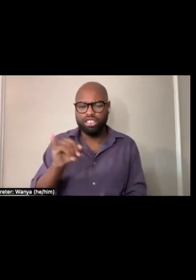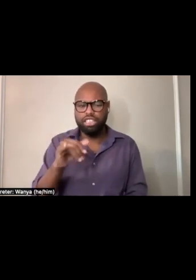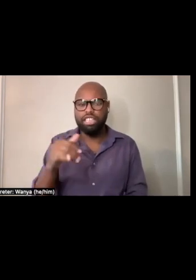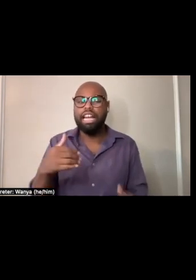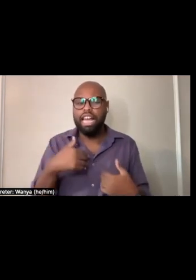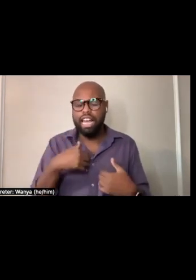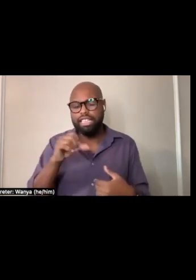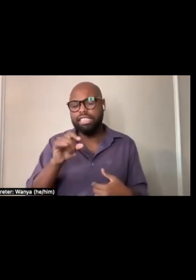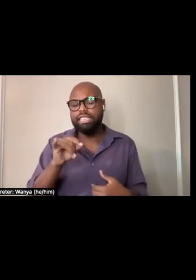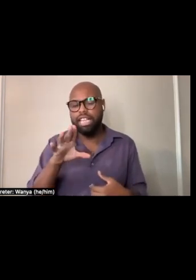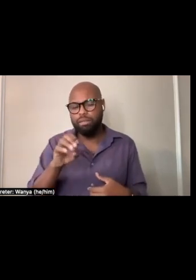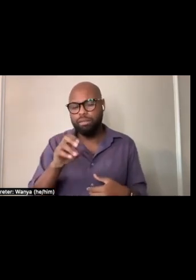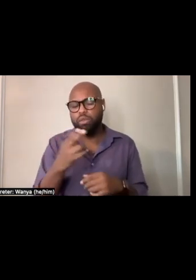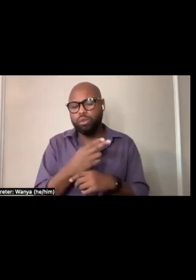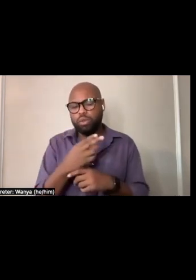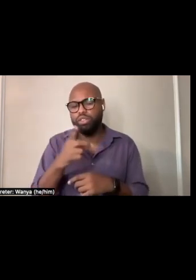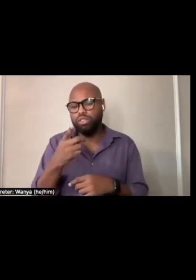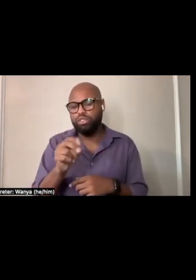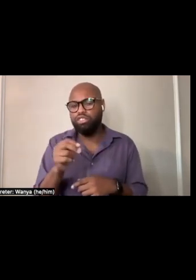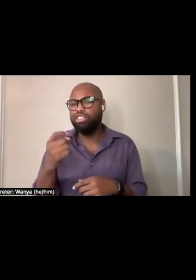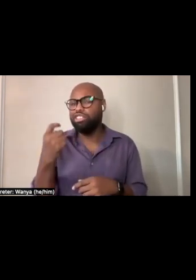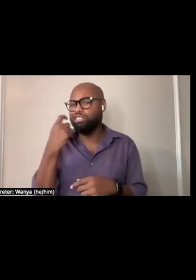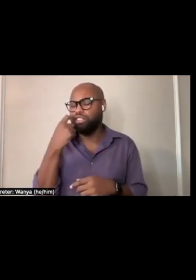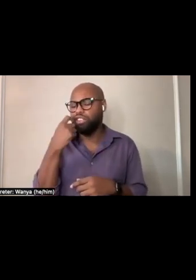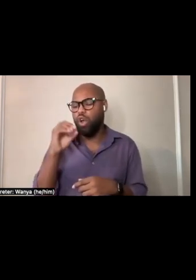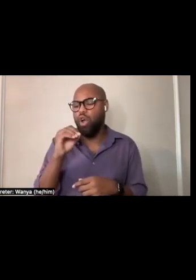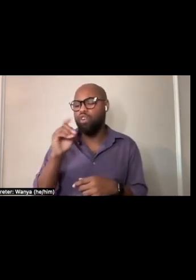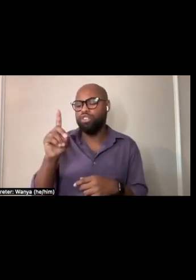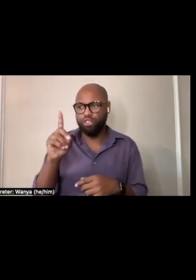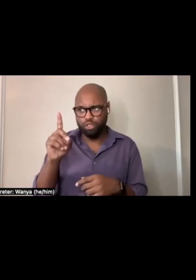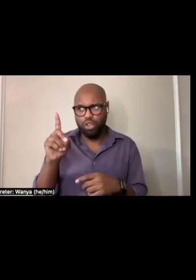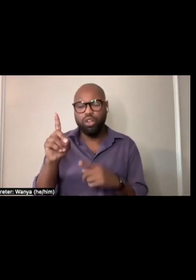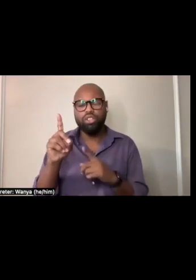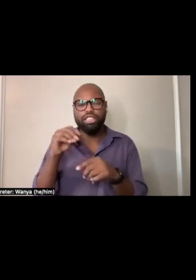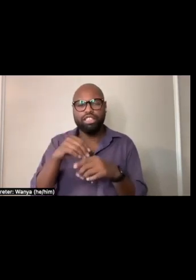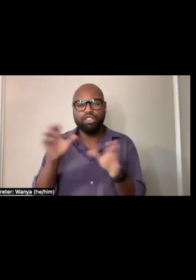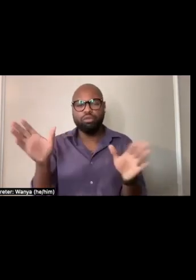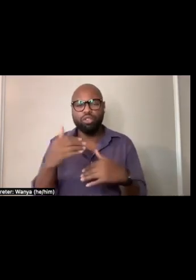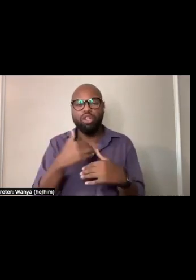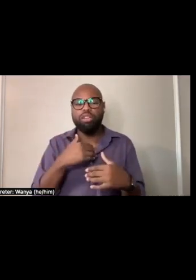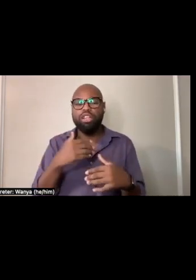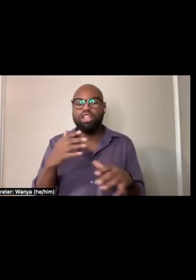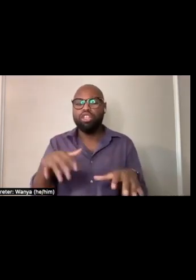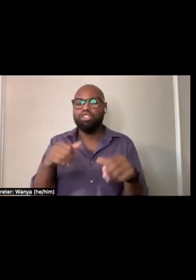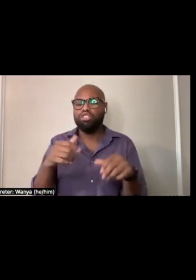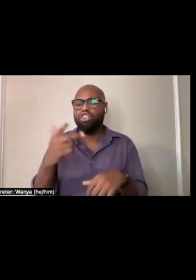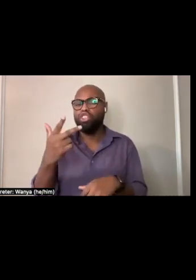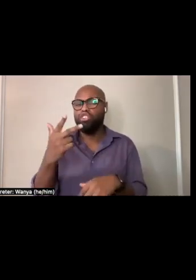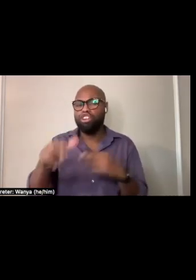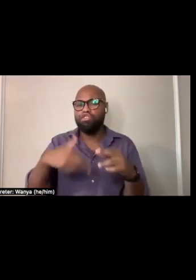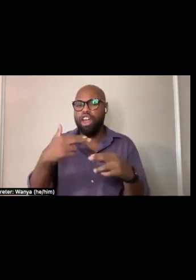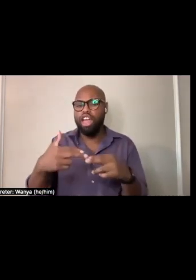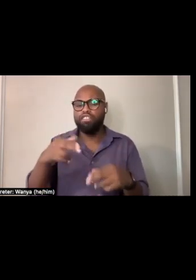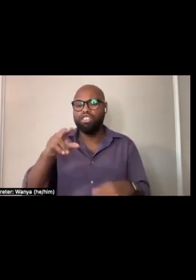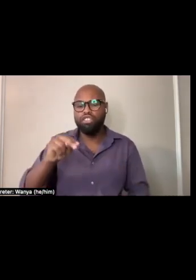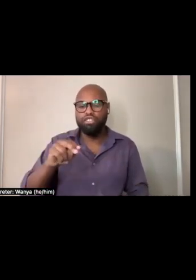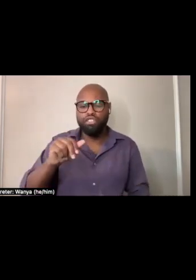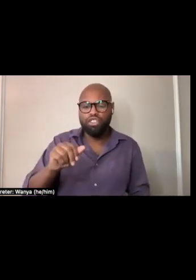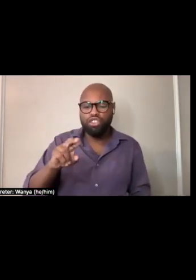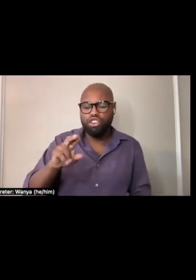And he'd recently overdosed in his room and it took three rounds of Narcan to bring him back to life. If the clinical staff had tried to